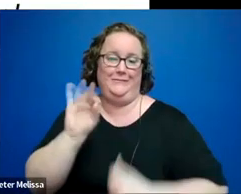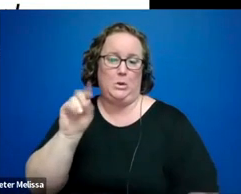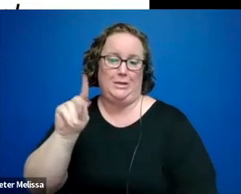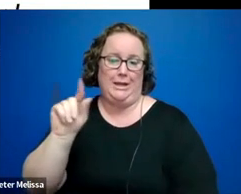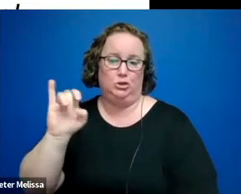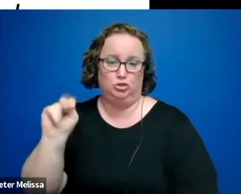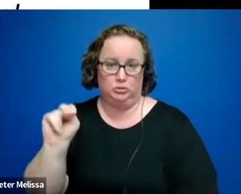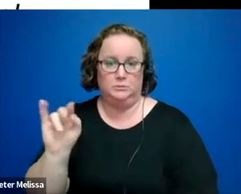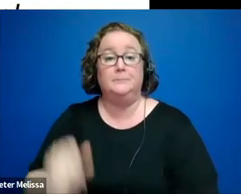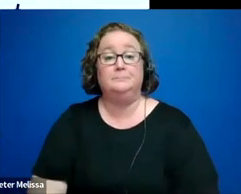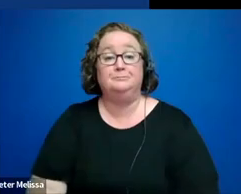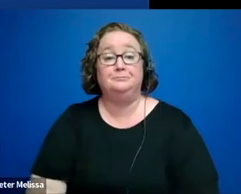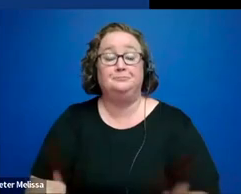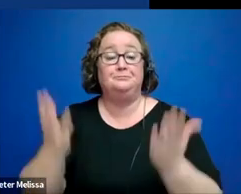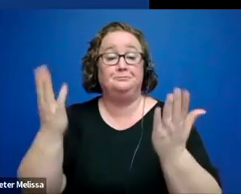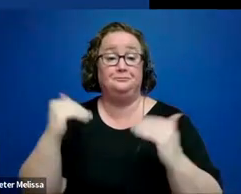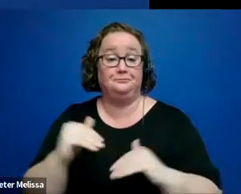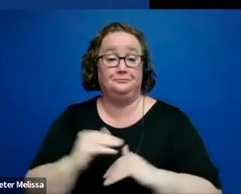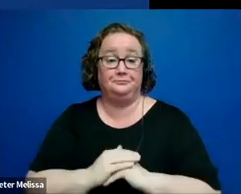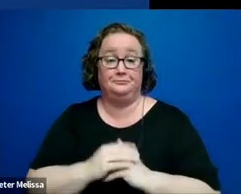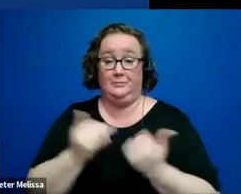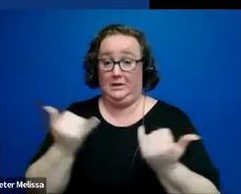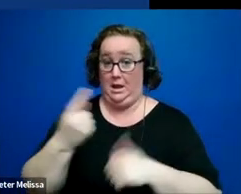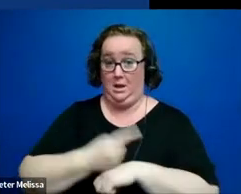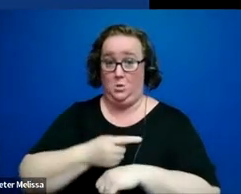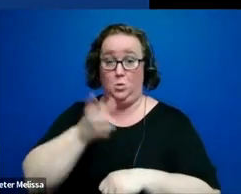So today you're going to be hearing from Laurin